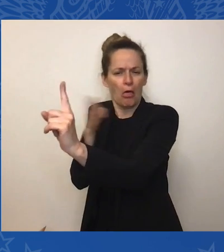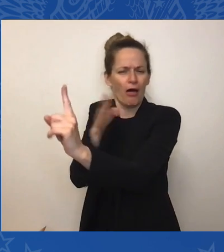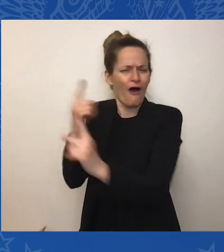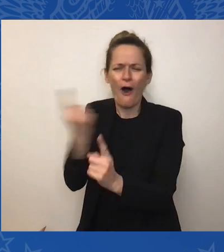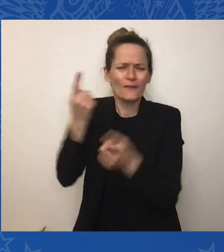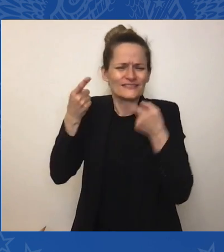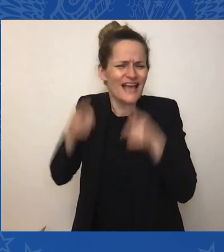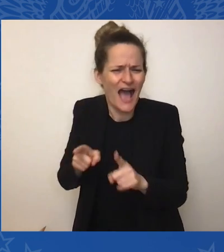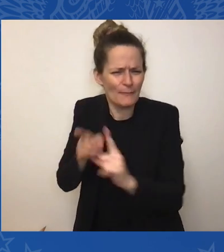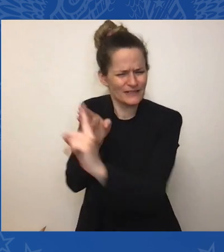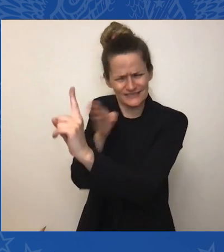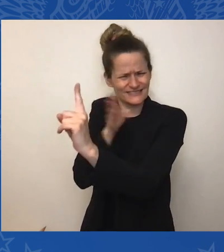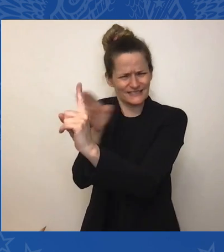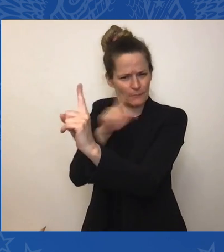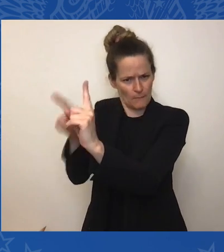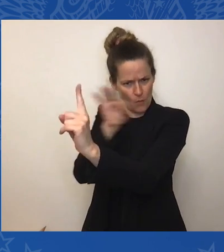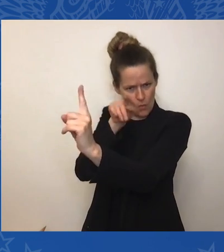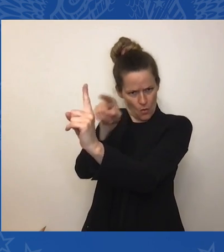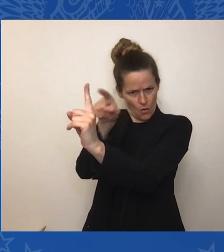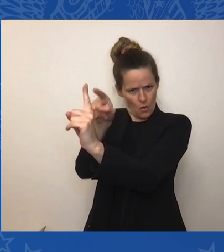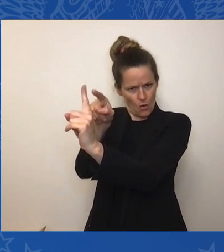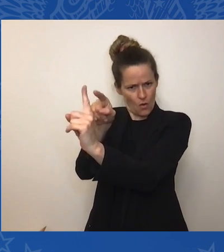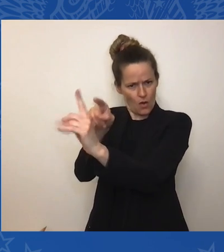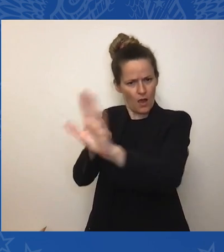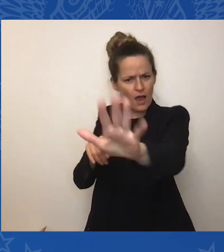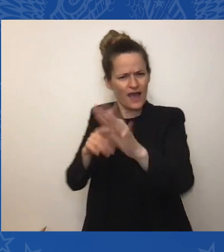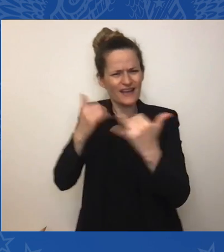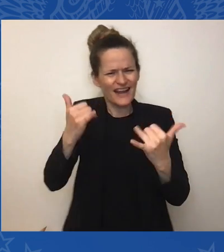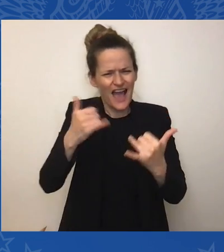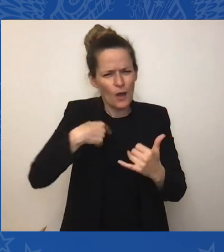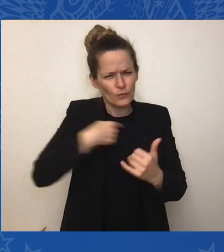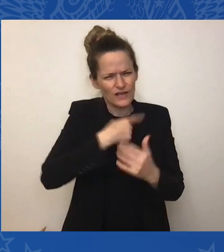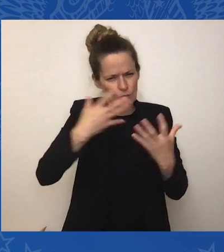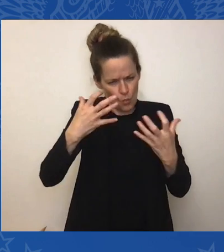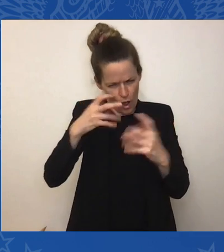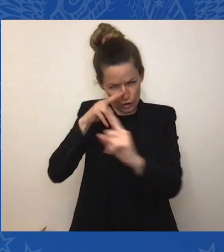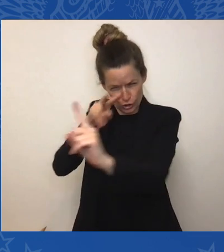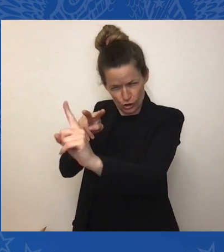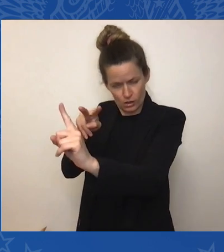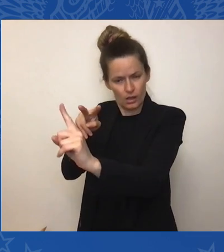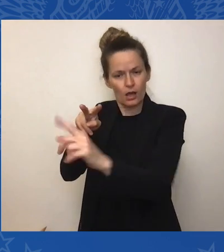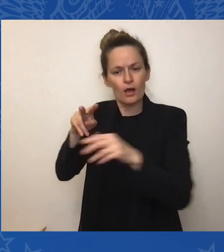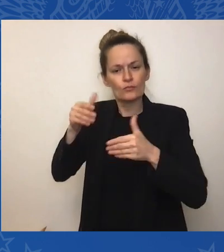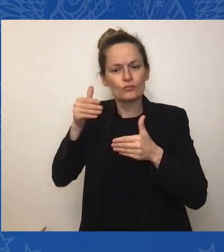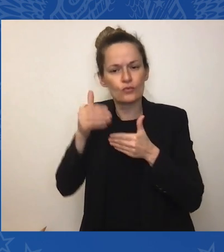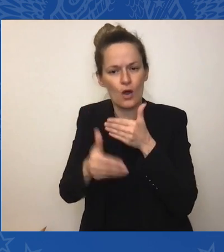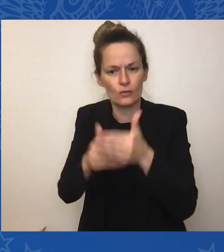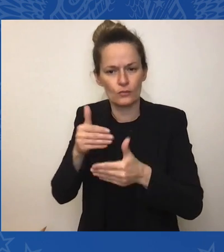And progress comes when we begin to see each other again, not as enemies but as neighbors.